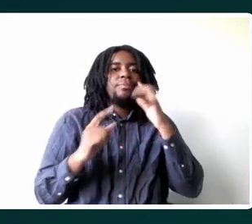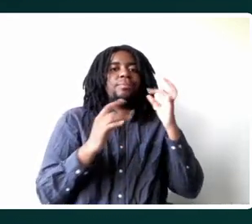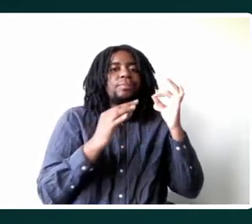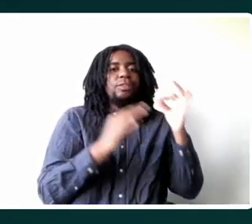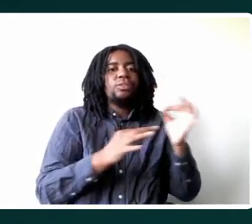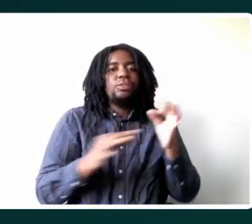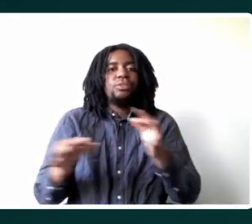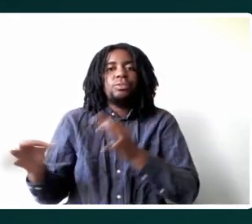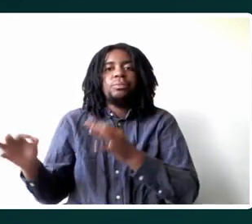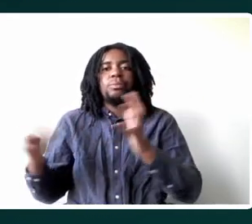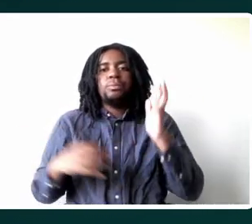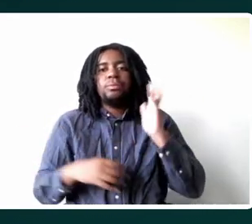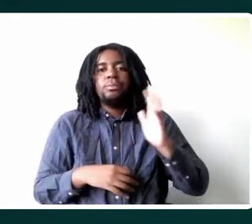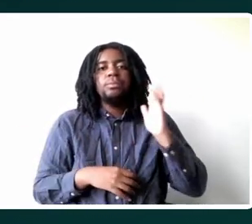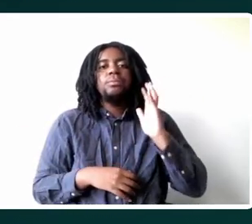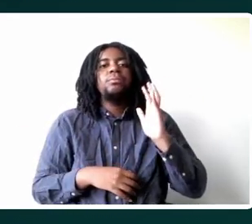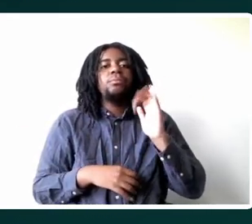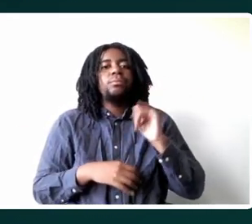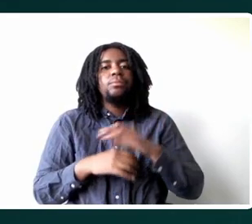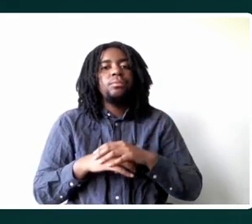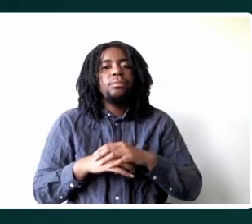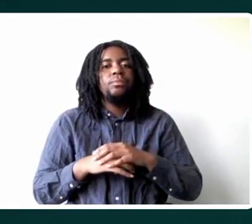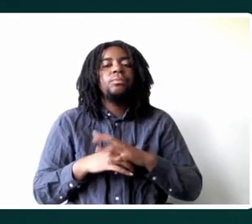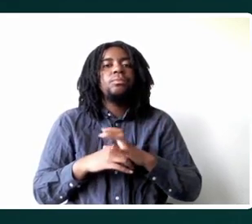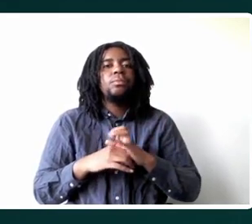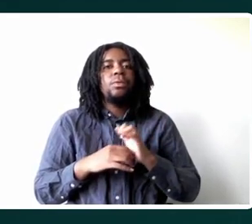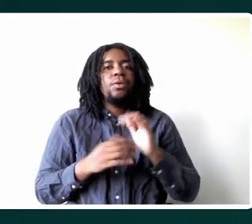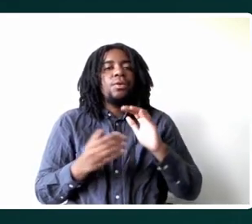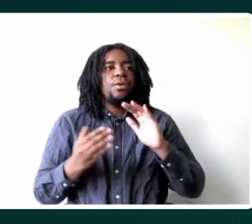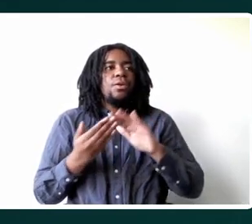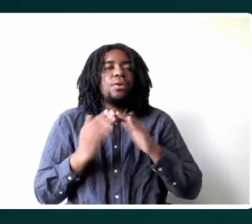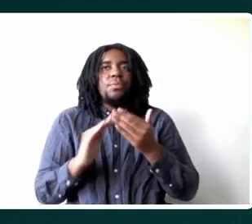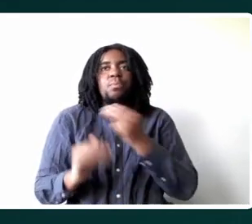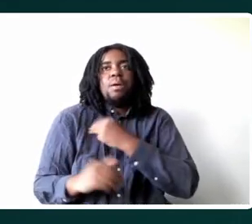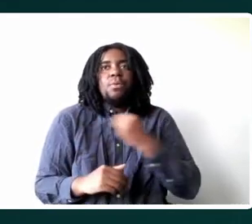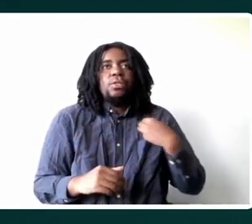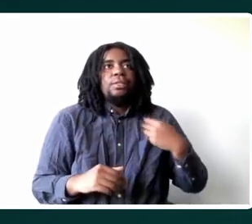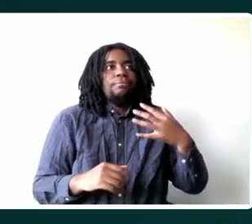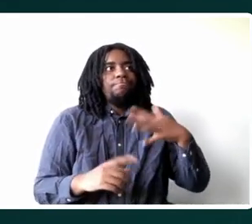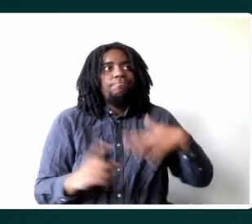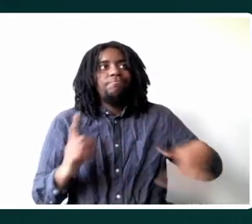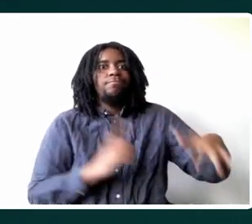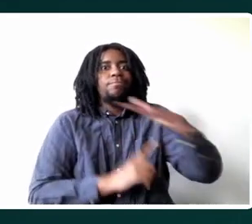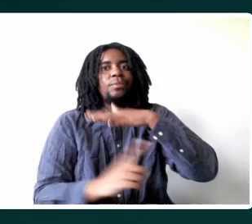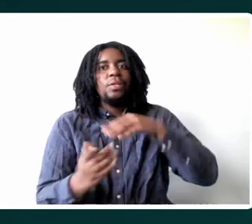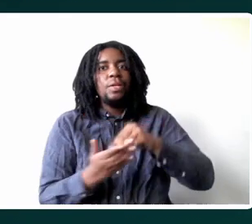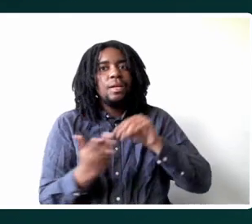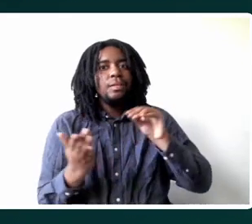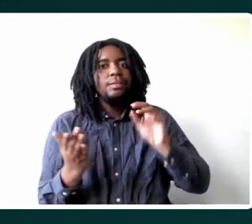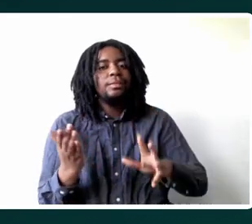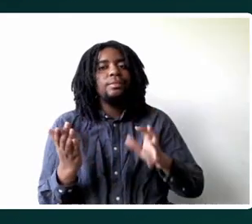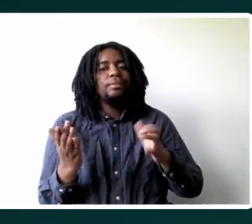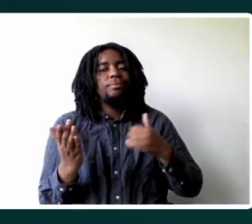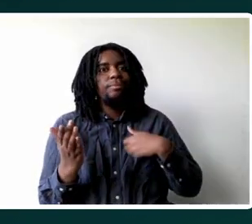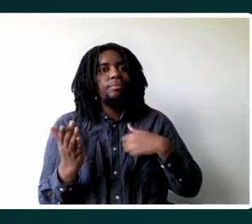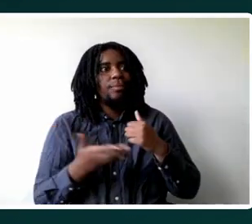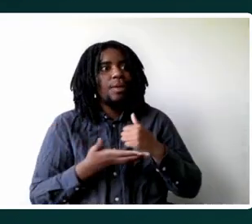community members that surround our students can be ways to make sense of what is happening today,